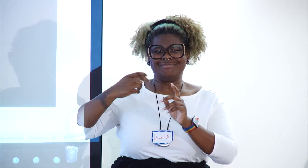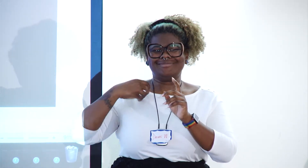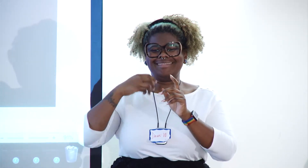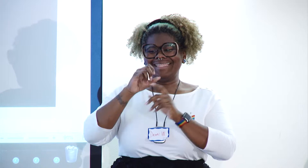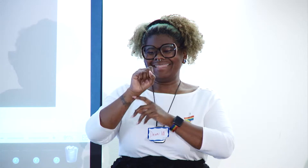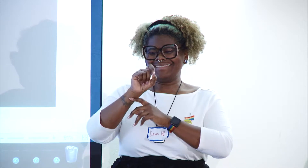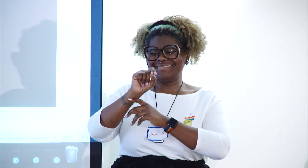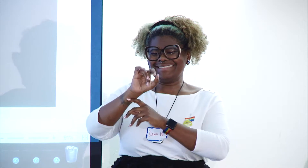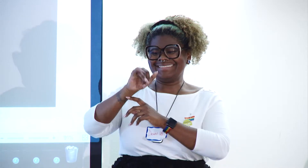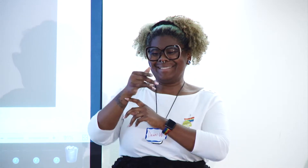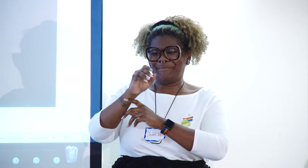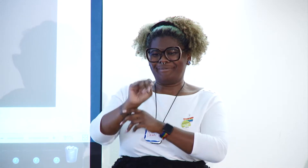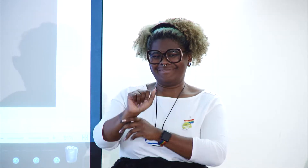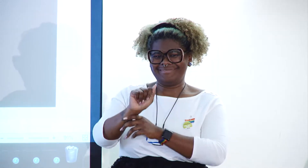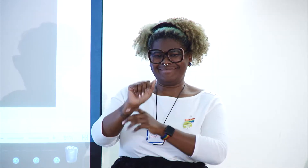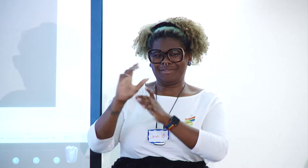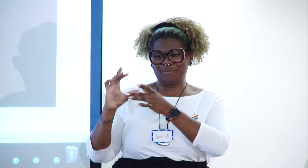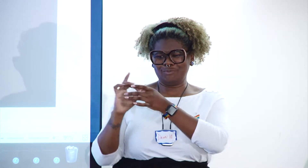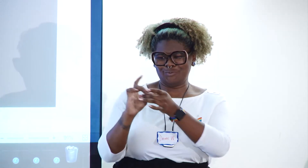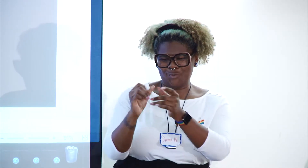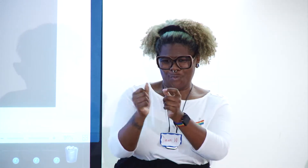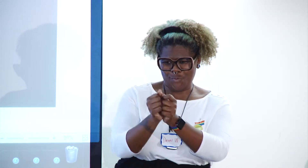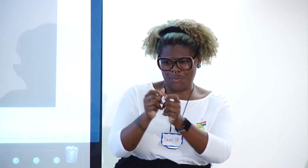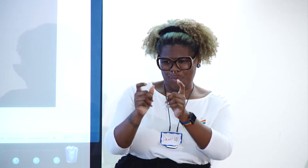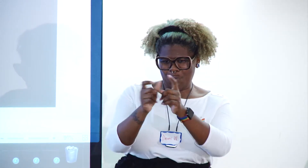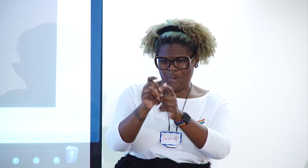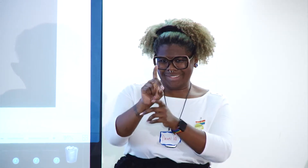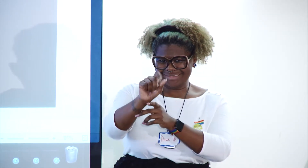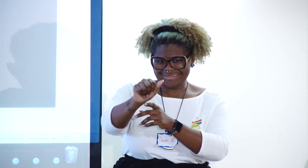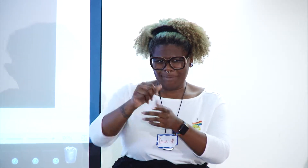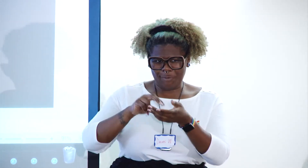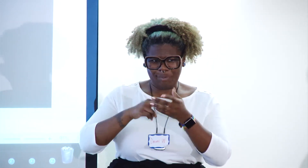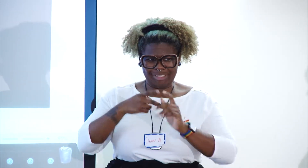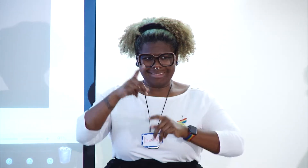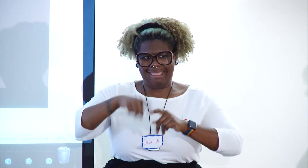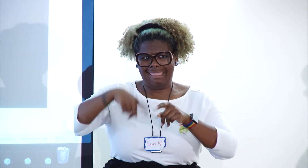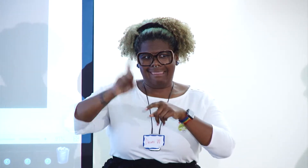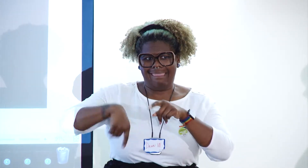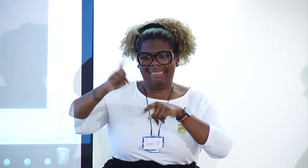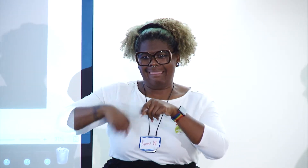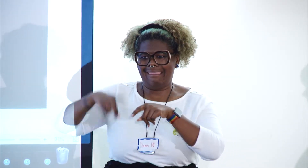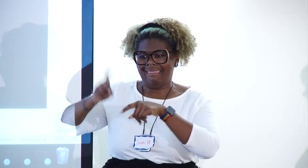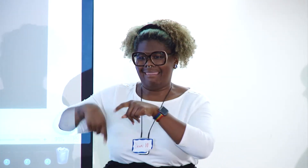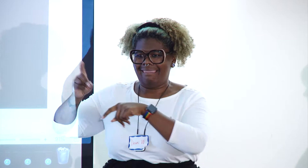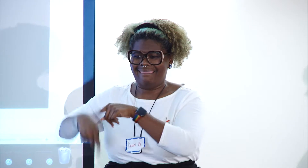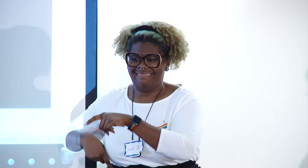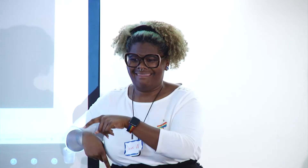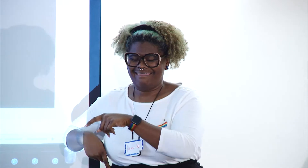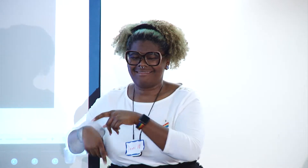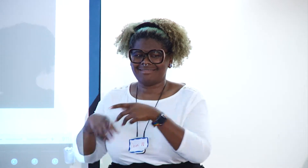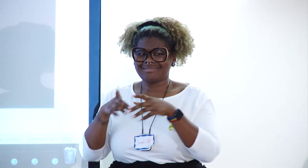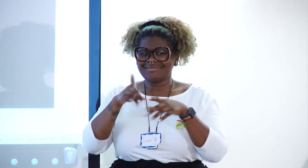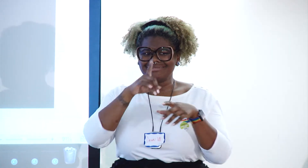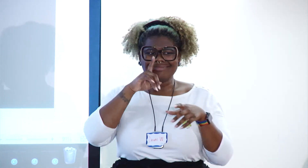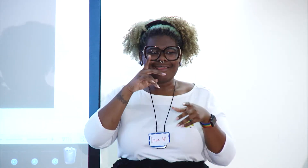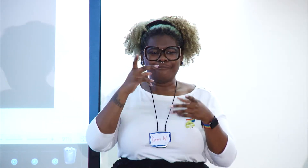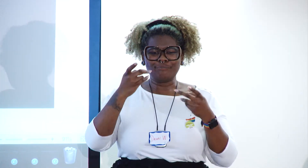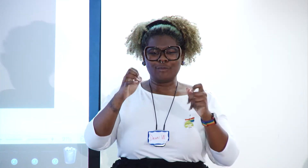Historically speaking, the word "disability" carries a stigma with it. And often, that stigma is, well, these people